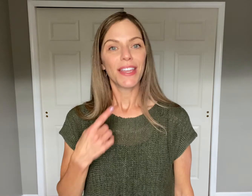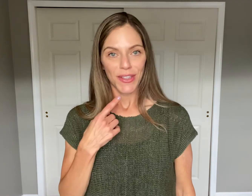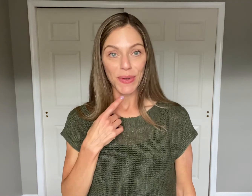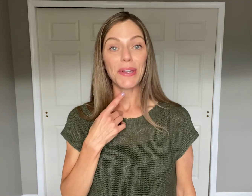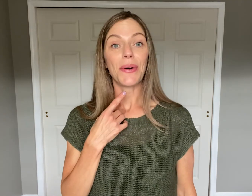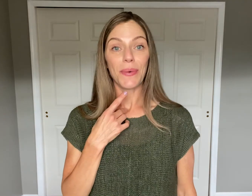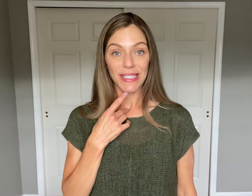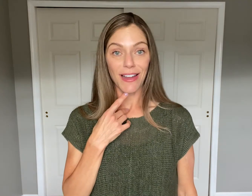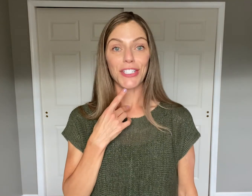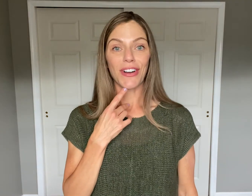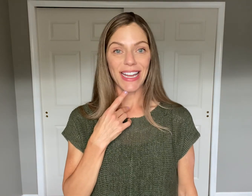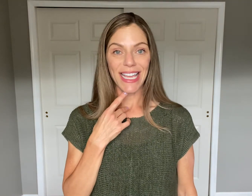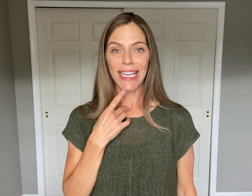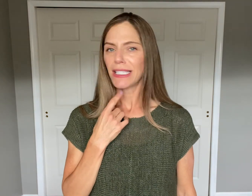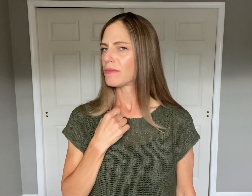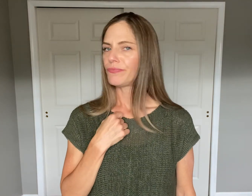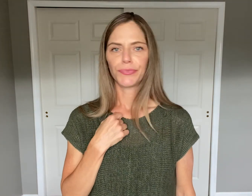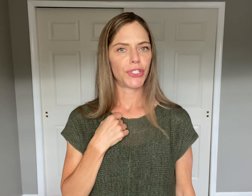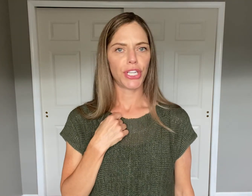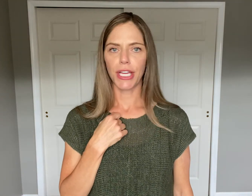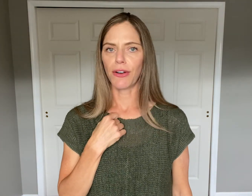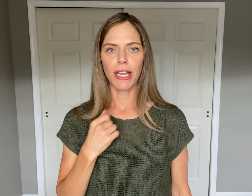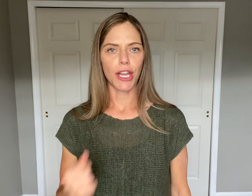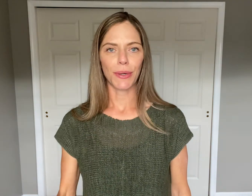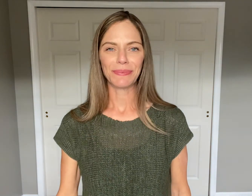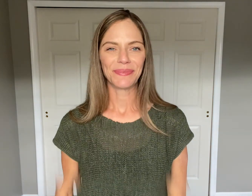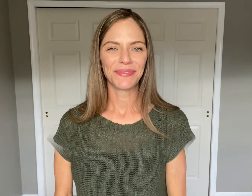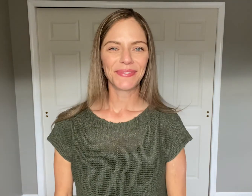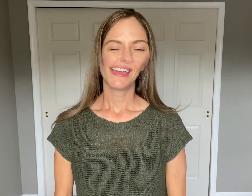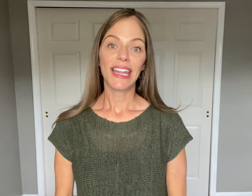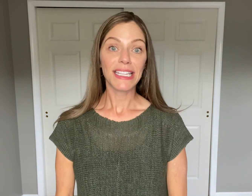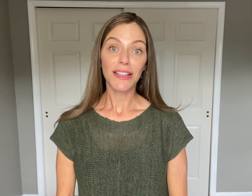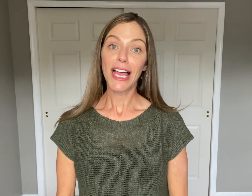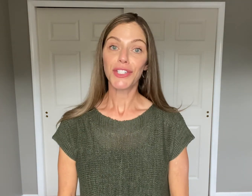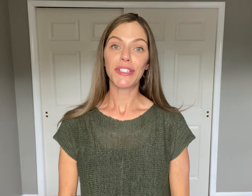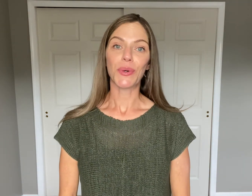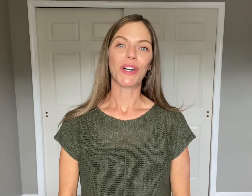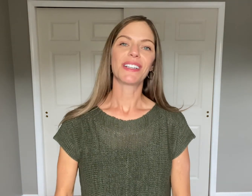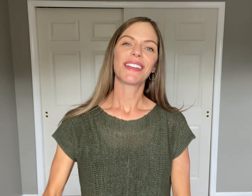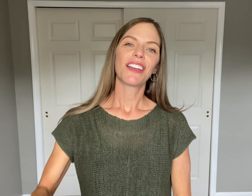You can always nod your head yes shake your head no. And as a last resort,